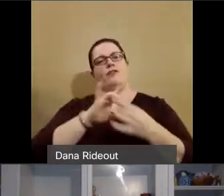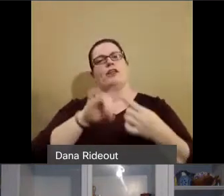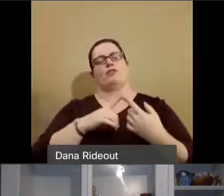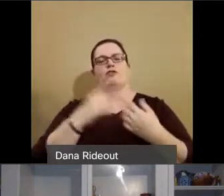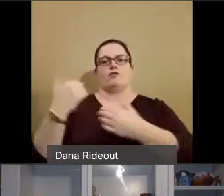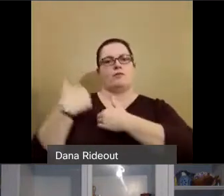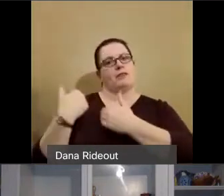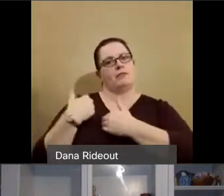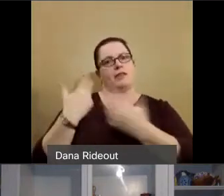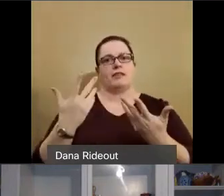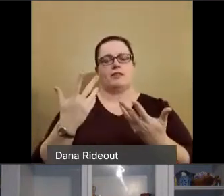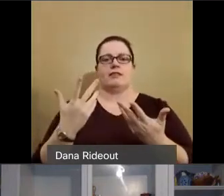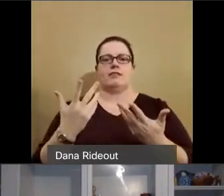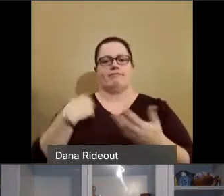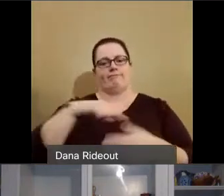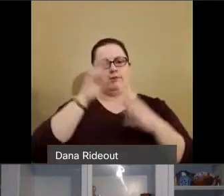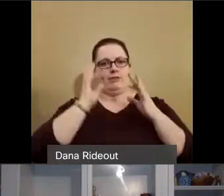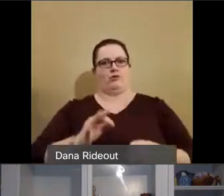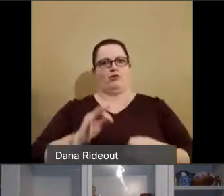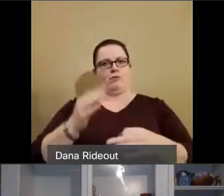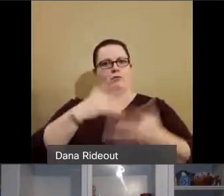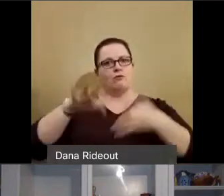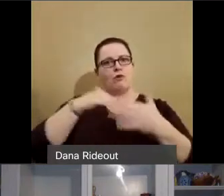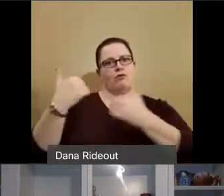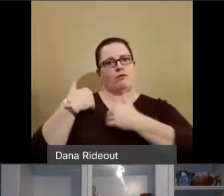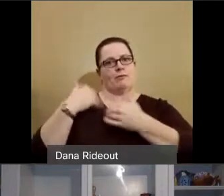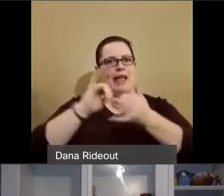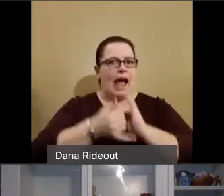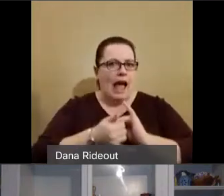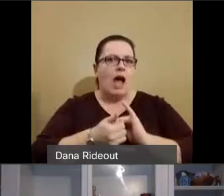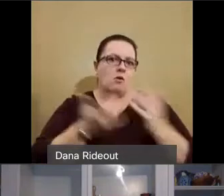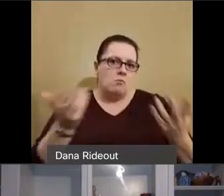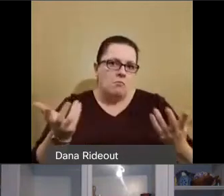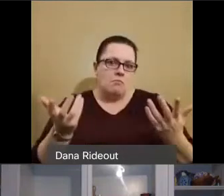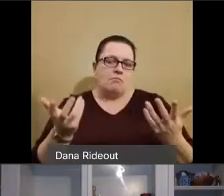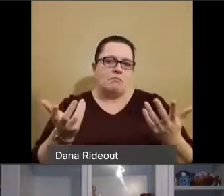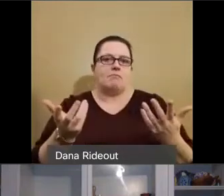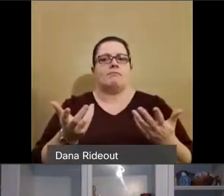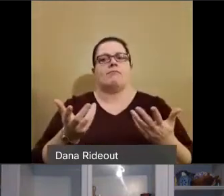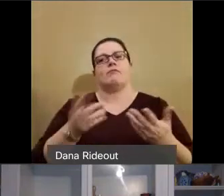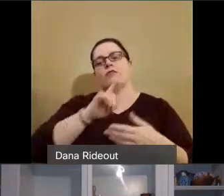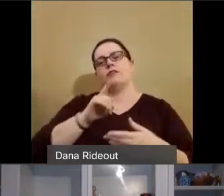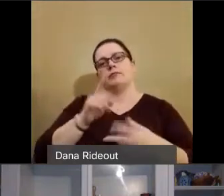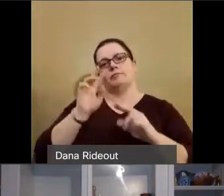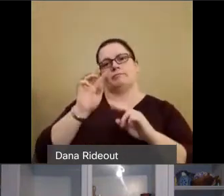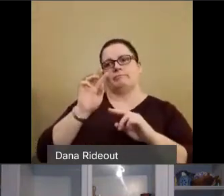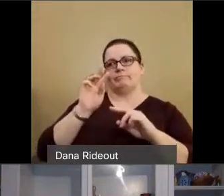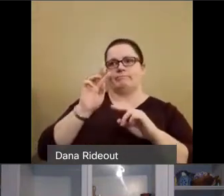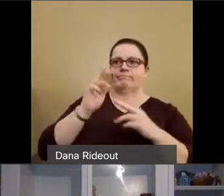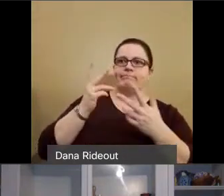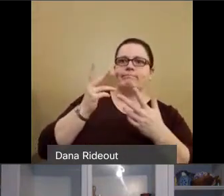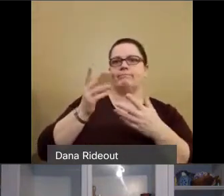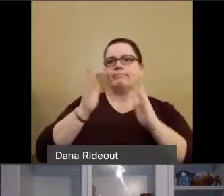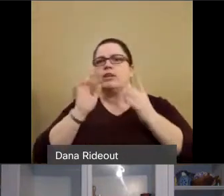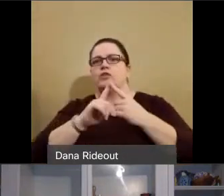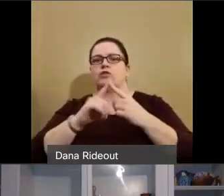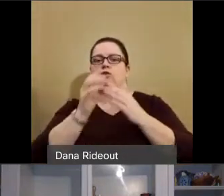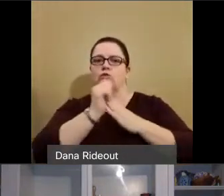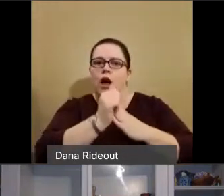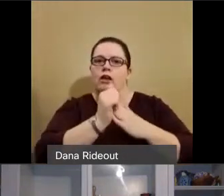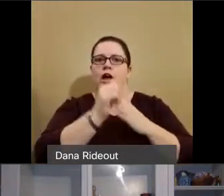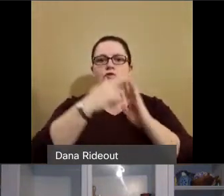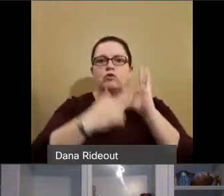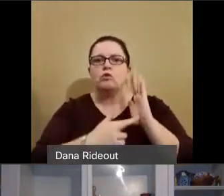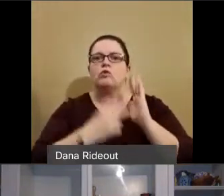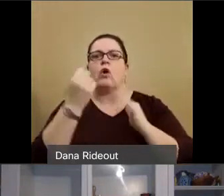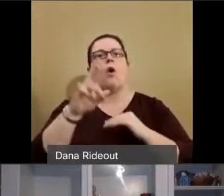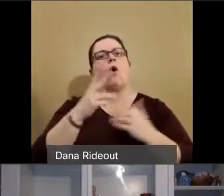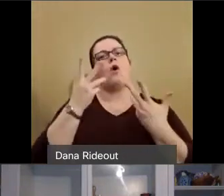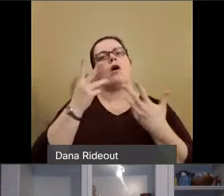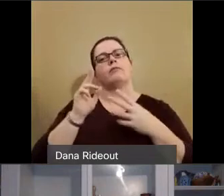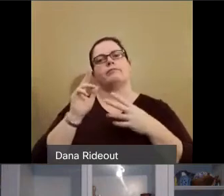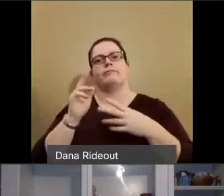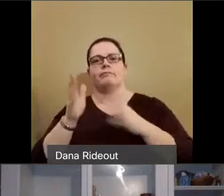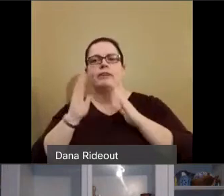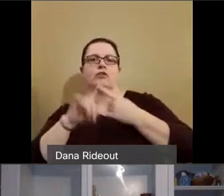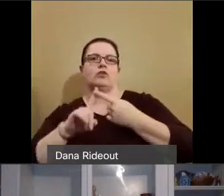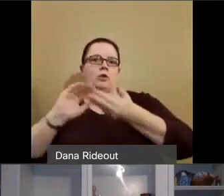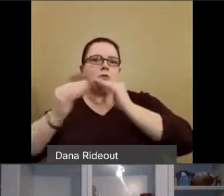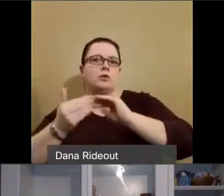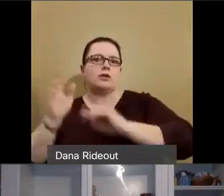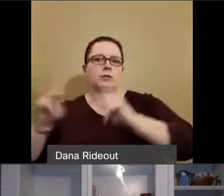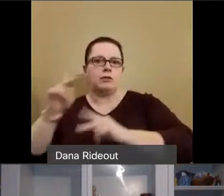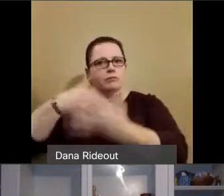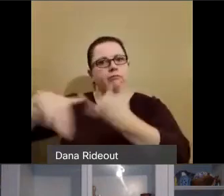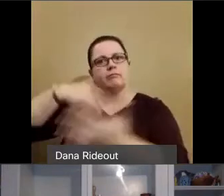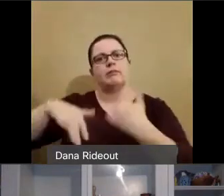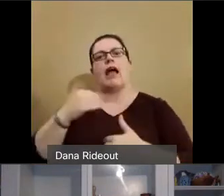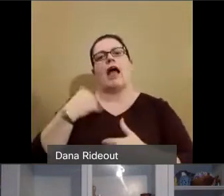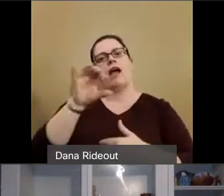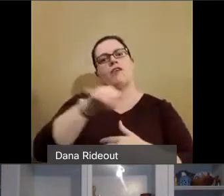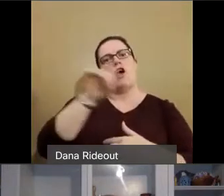How do we determine what our social responsibility is is that by looking to guidelines and regulations that are being provided to us or is it by looking at community needs around us? Now we do have another question that's come up in the chat.